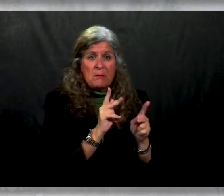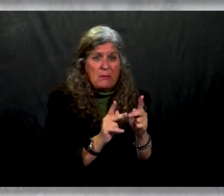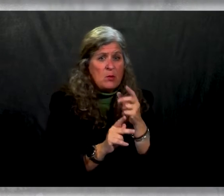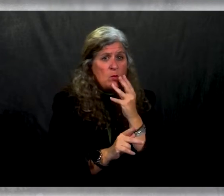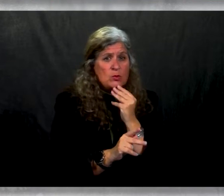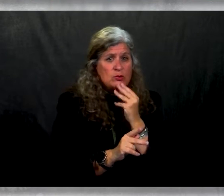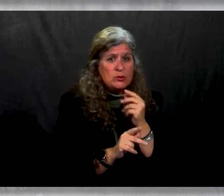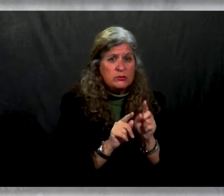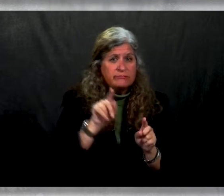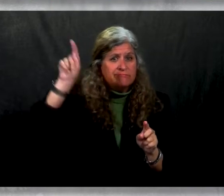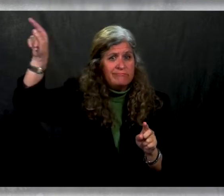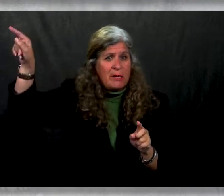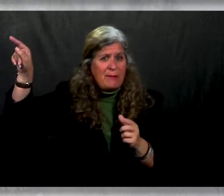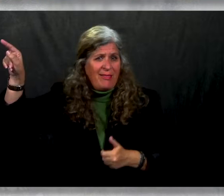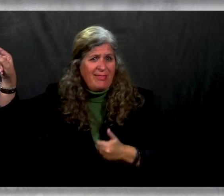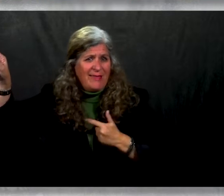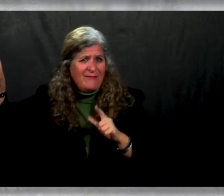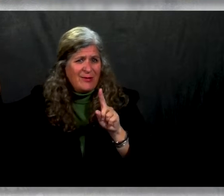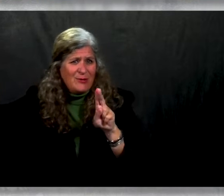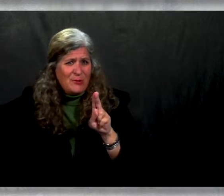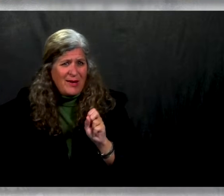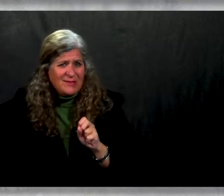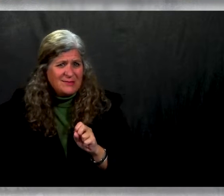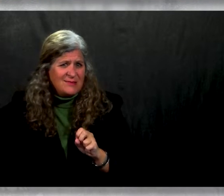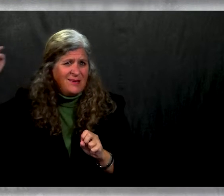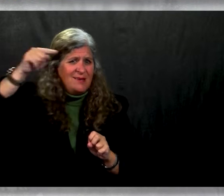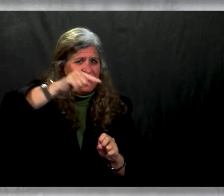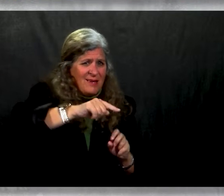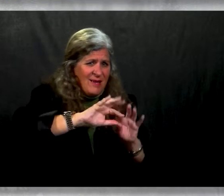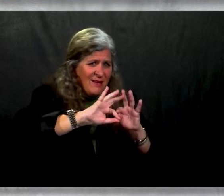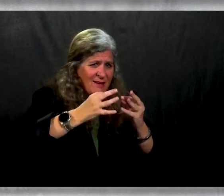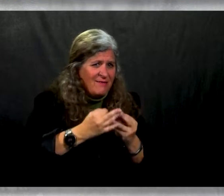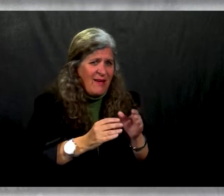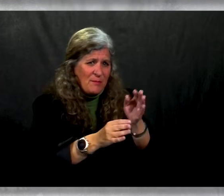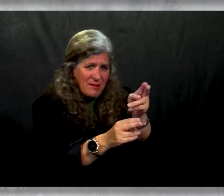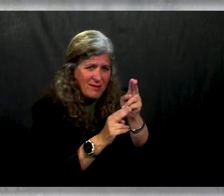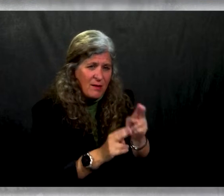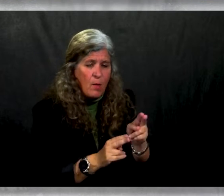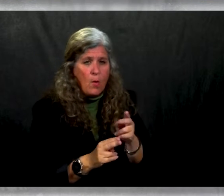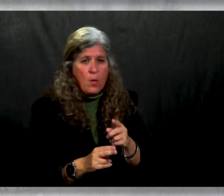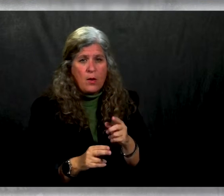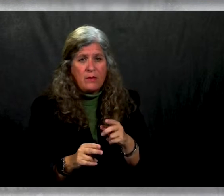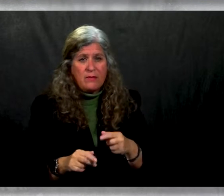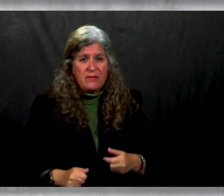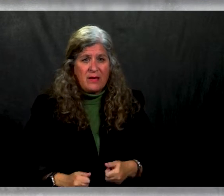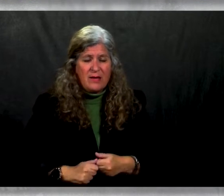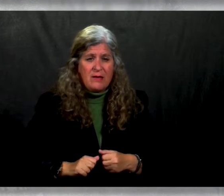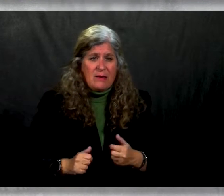that might now live in the United States or in Israel or other places throughout the world,